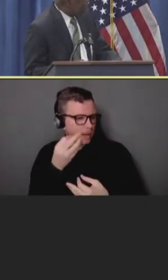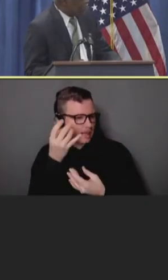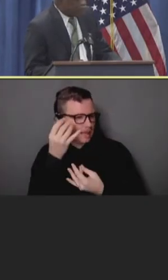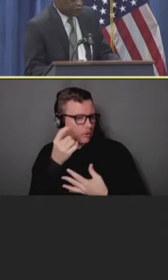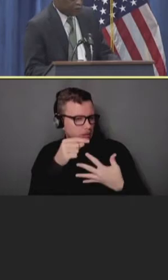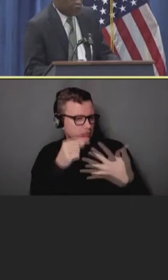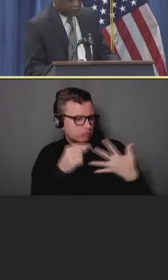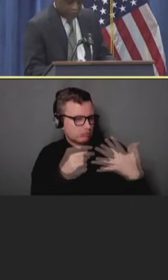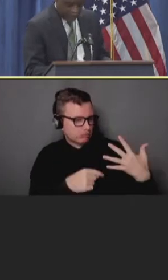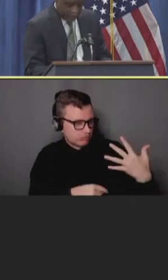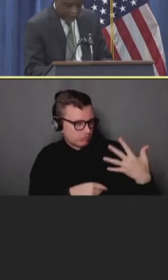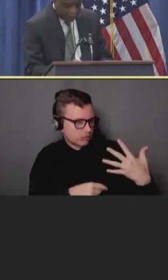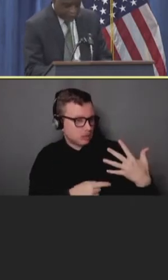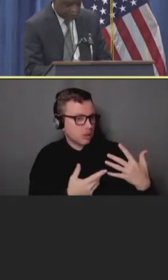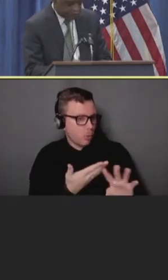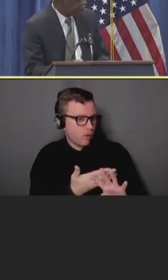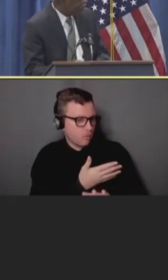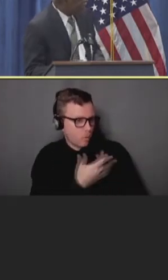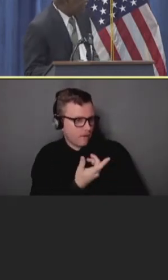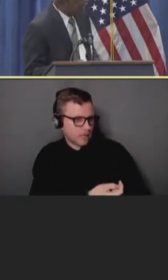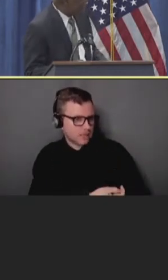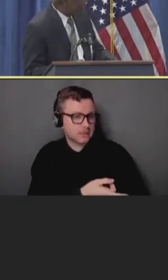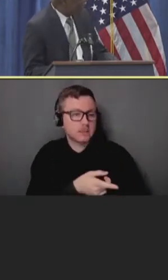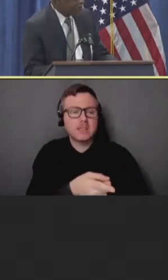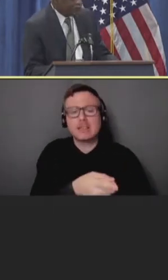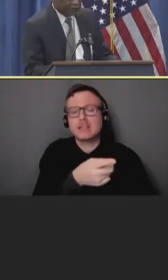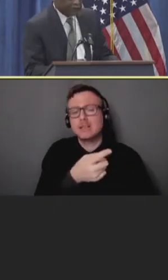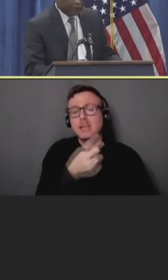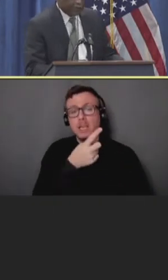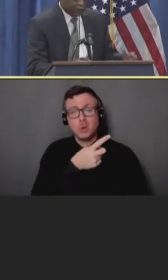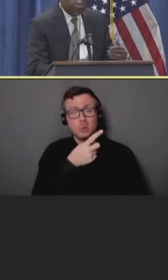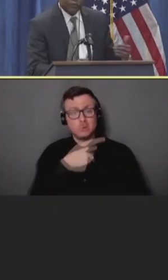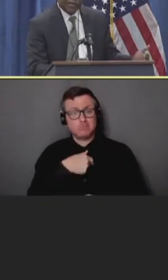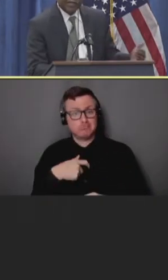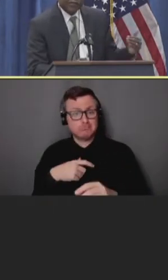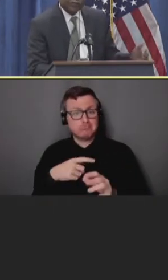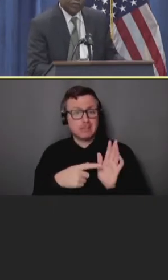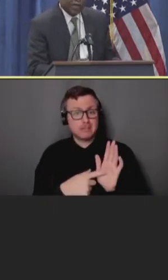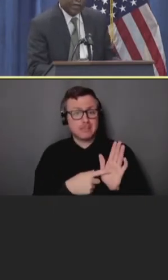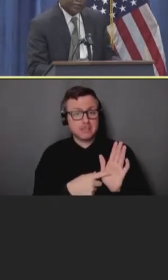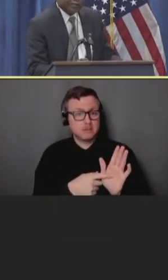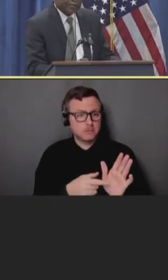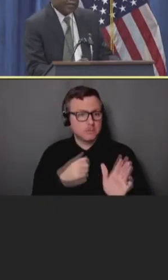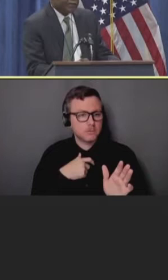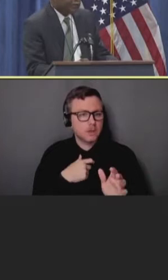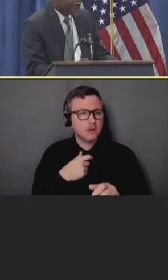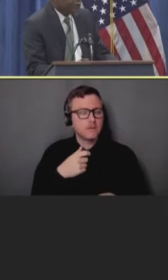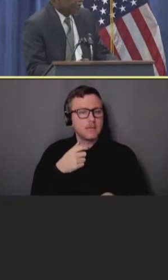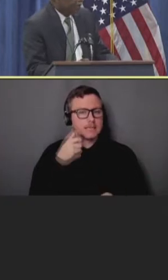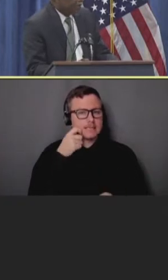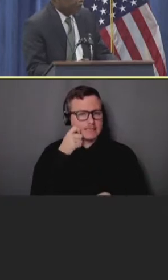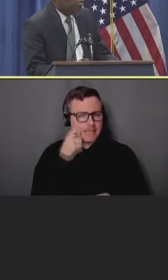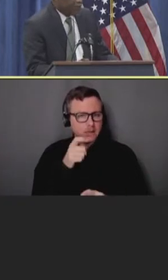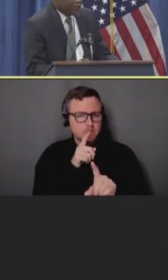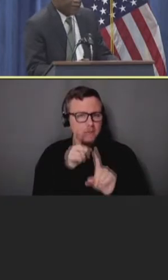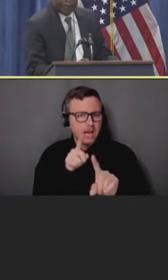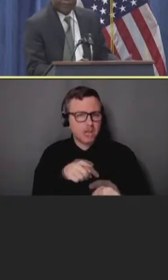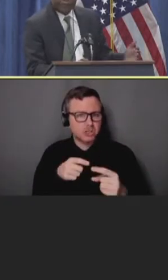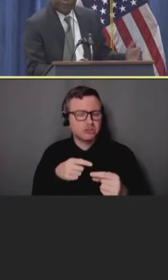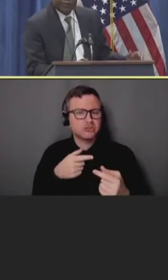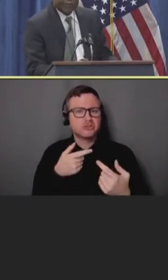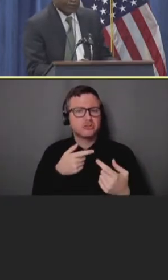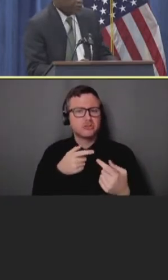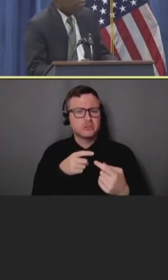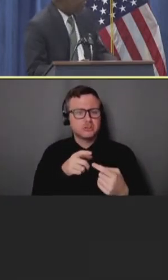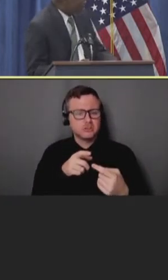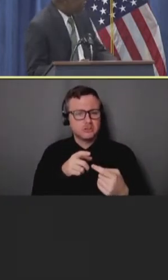So this is just an example of some of those cutaneous reactions that we happened to see within